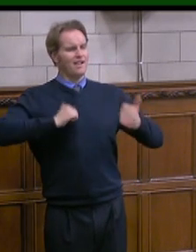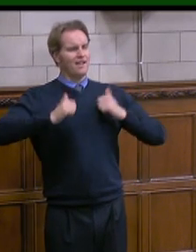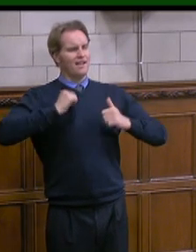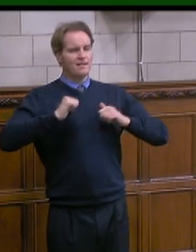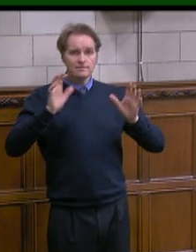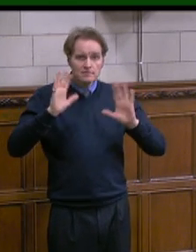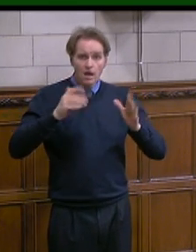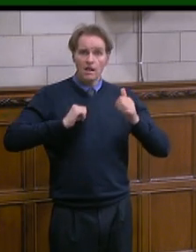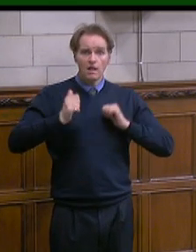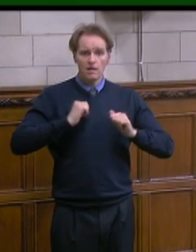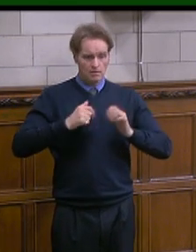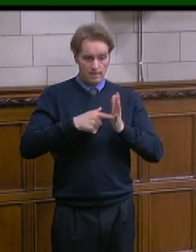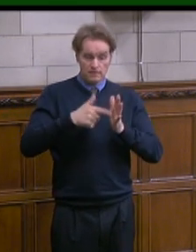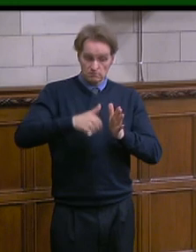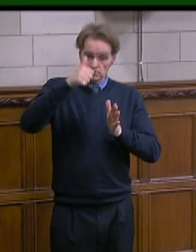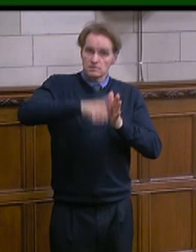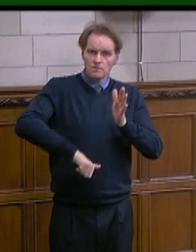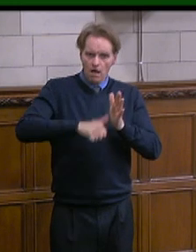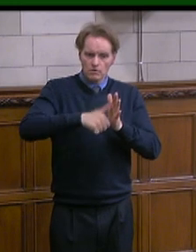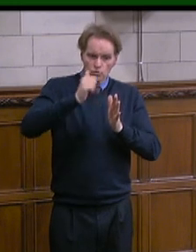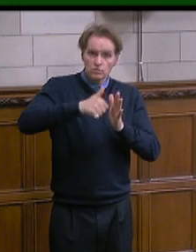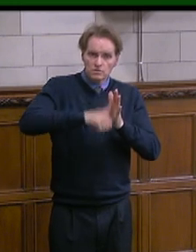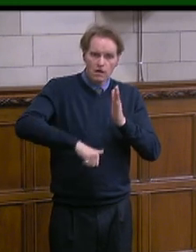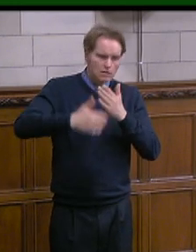It is only a starting position, and there is a lot more to do.